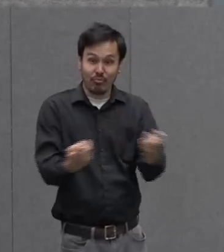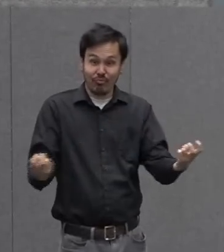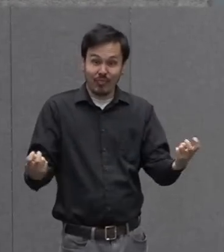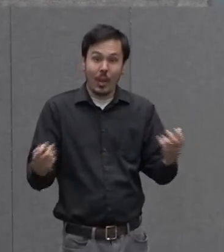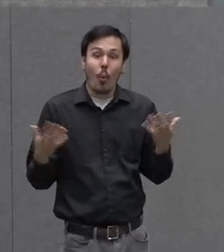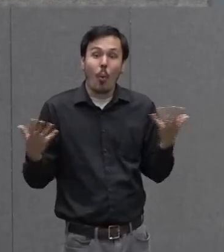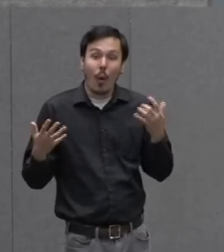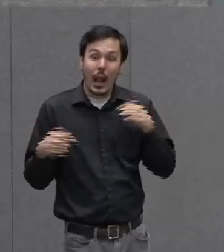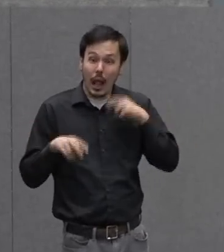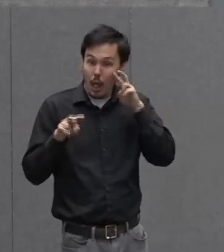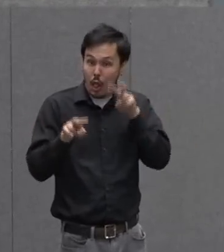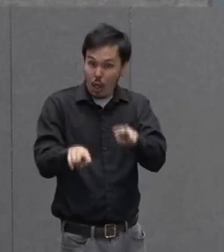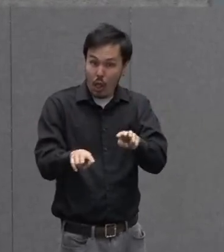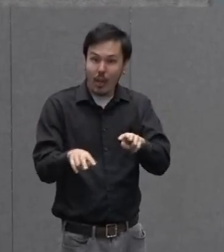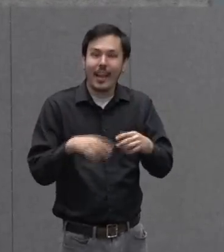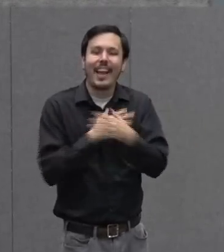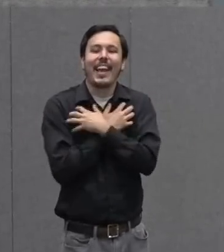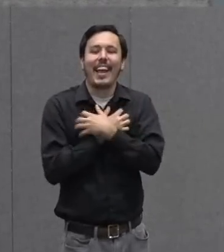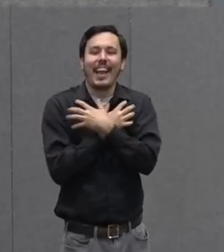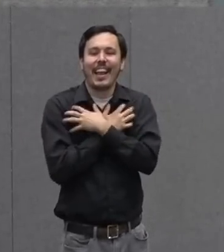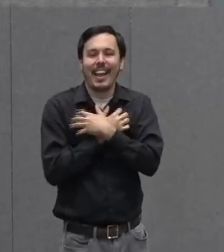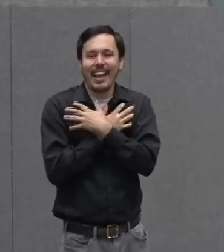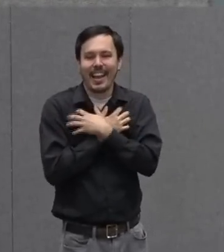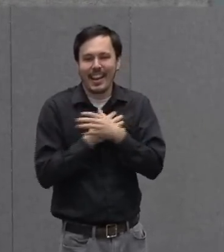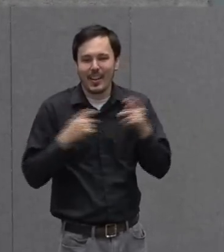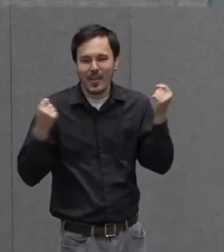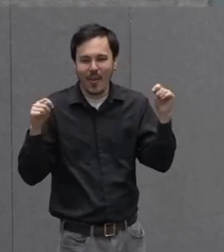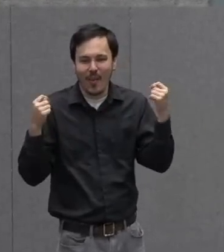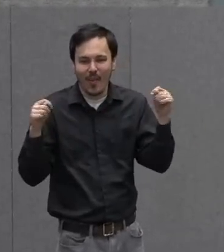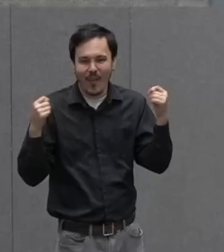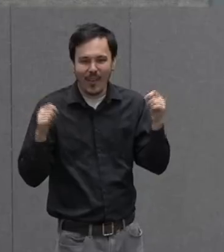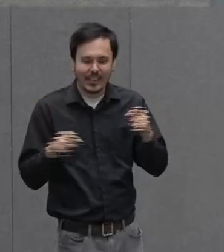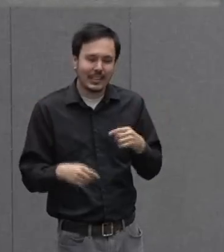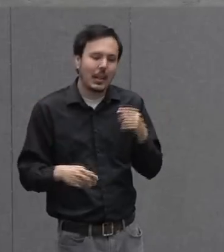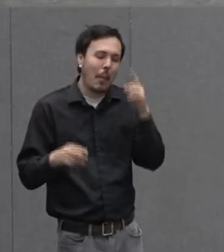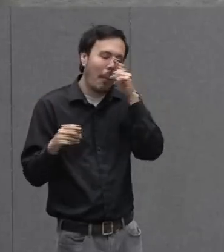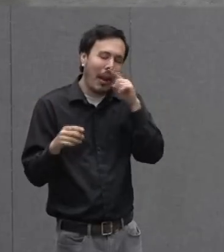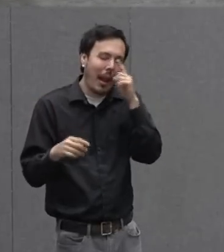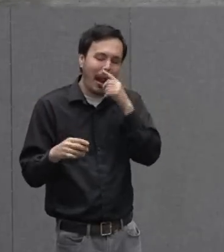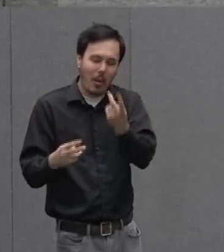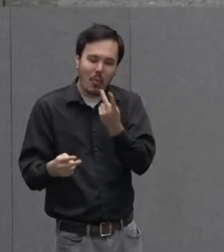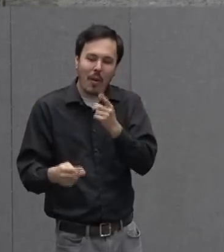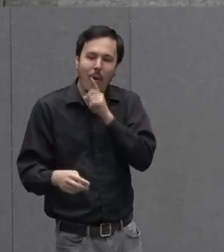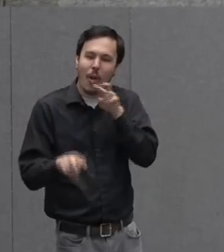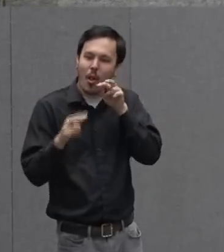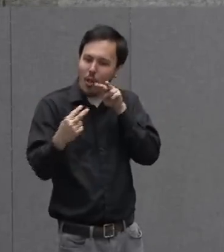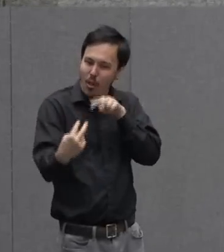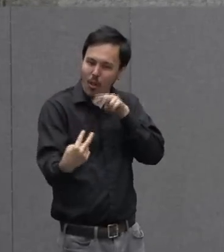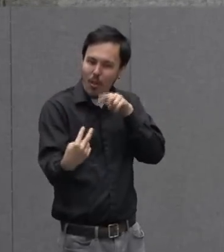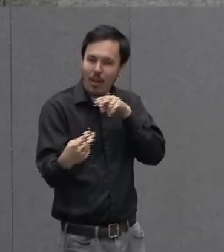that I'm talking to you right in your TV room and I'm so glad because it reminds me of when I was little,